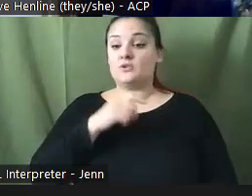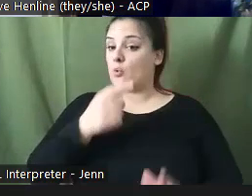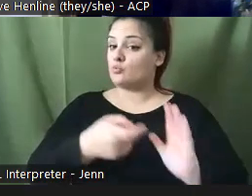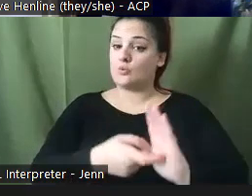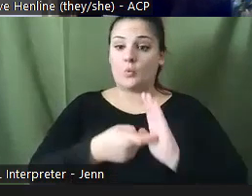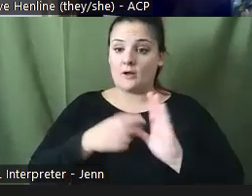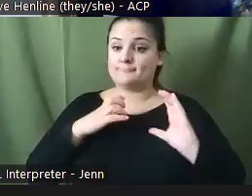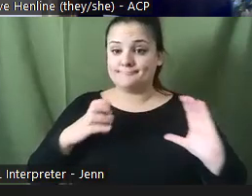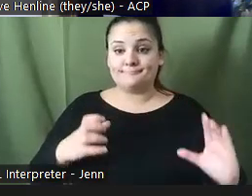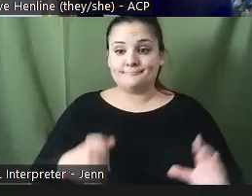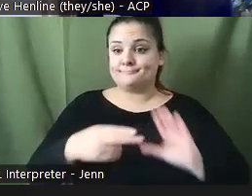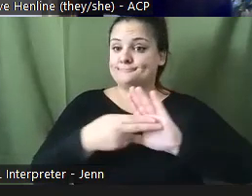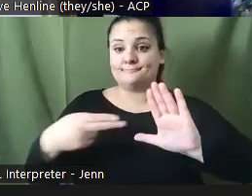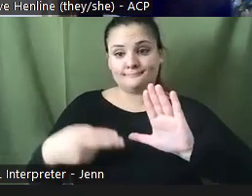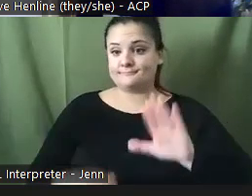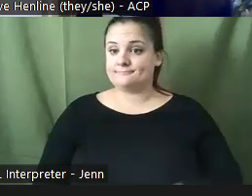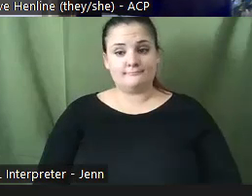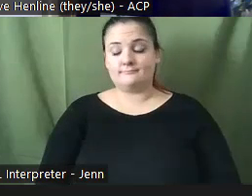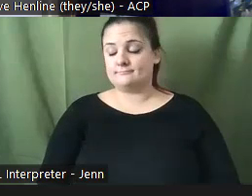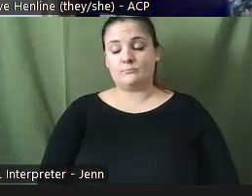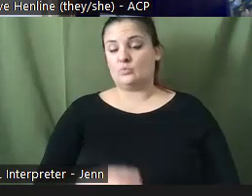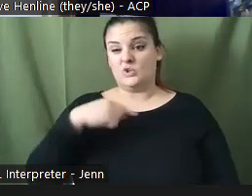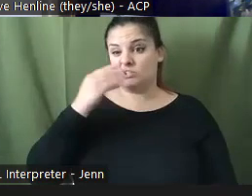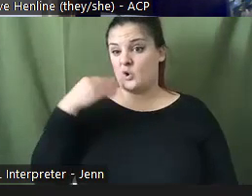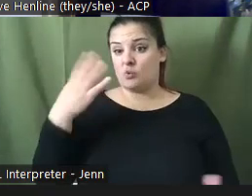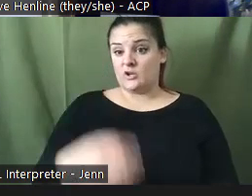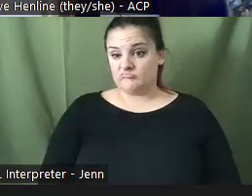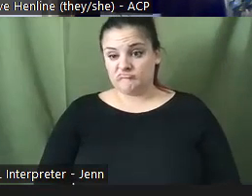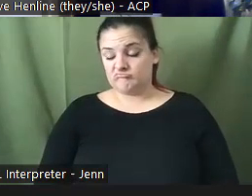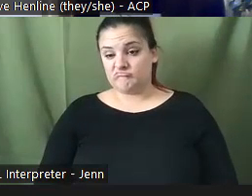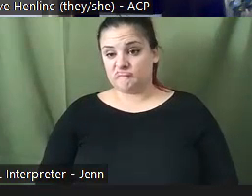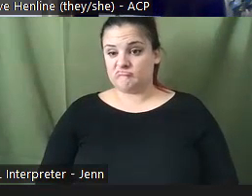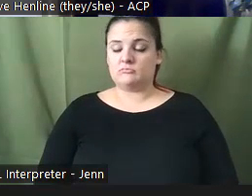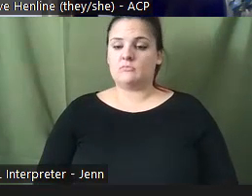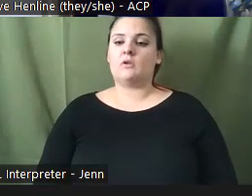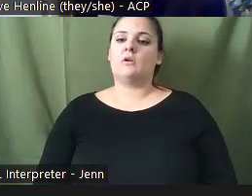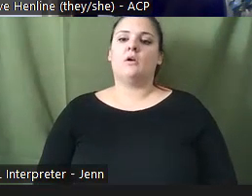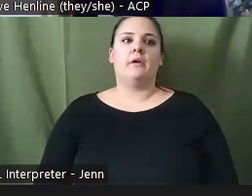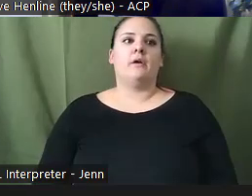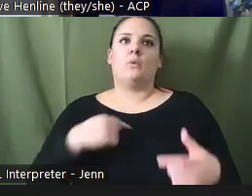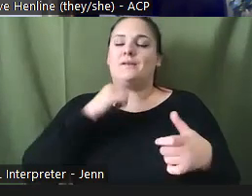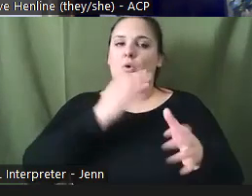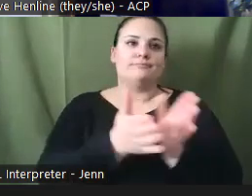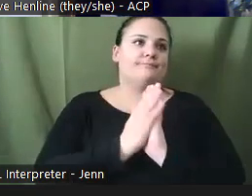that is not something we care about. We don't ask for birth certificates or social security cards